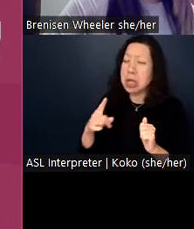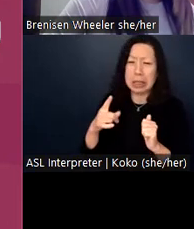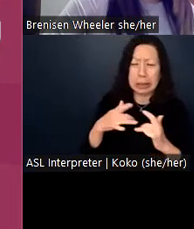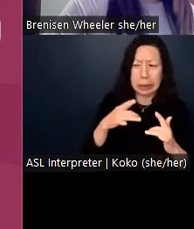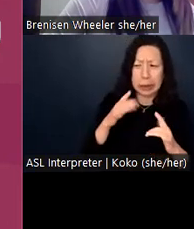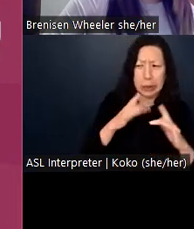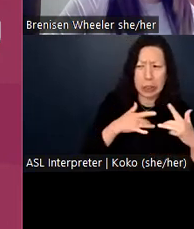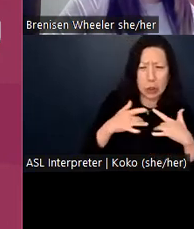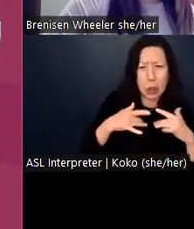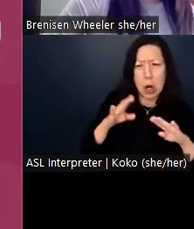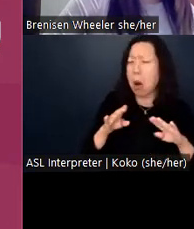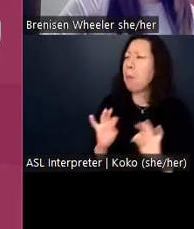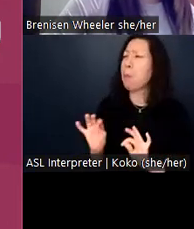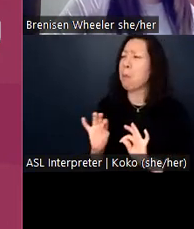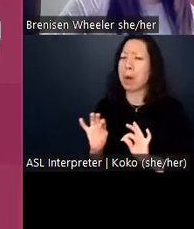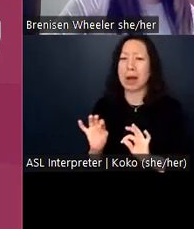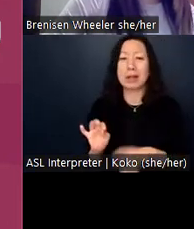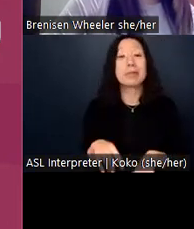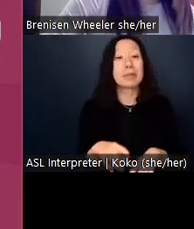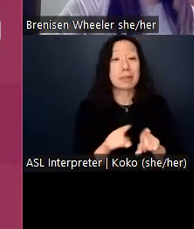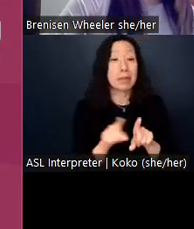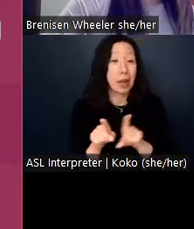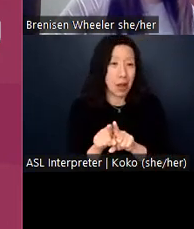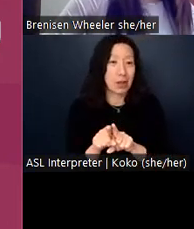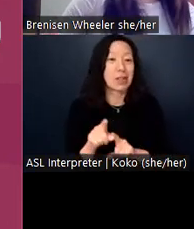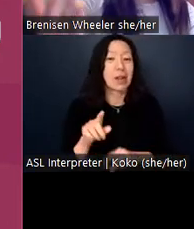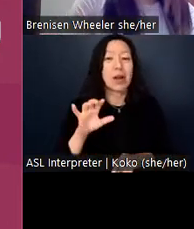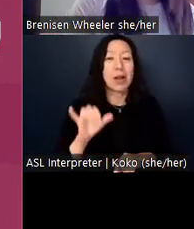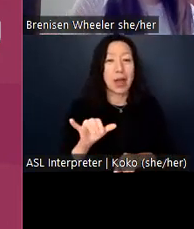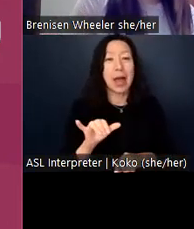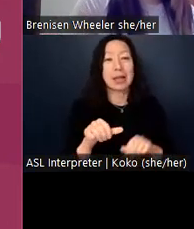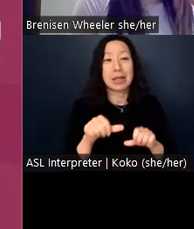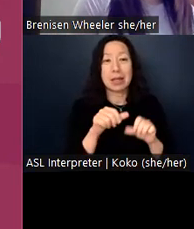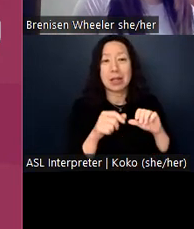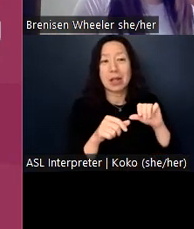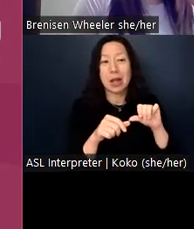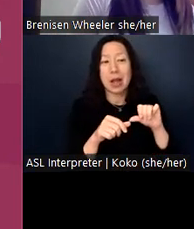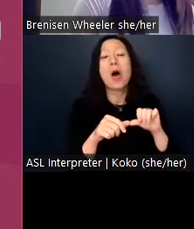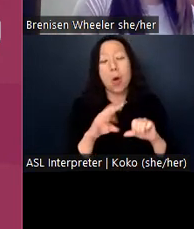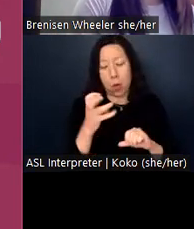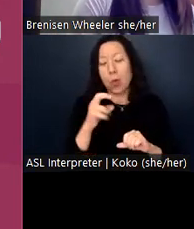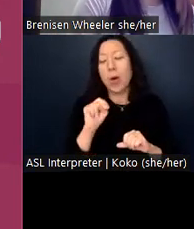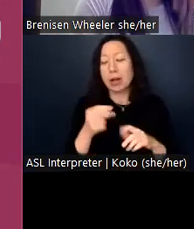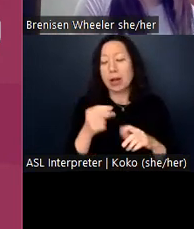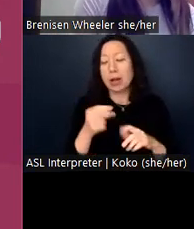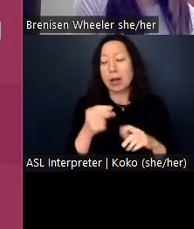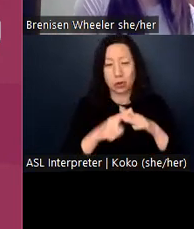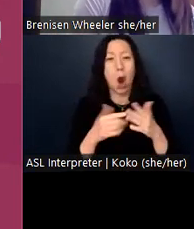for sure I should come up as being excited in the new relationship. 12:24:34 We often hear about the honeymoon phase the first couple of months.